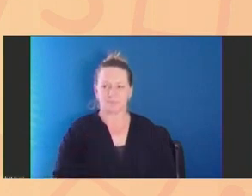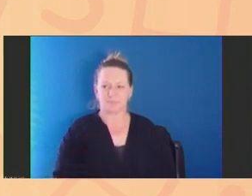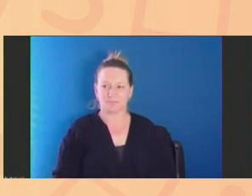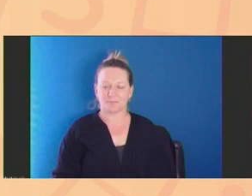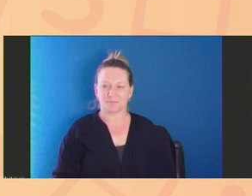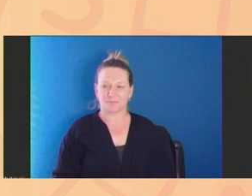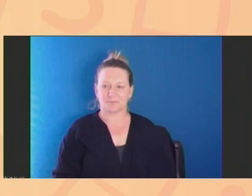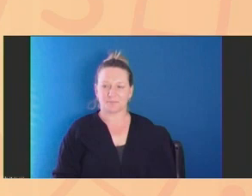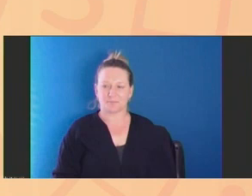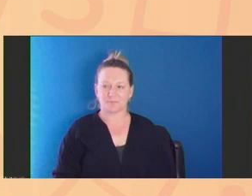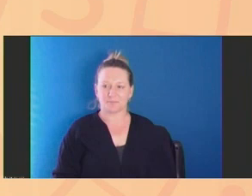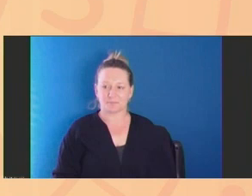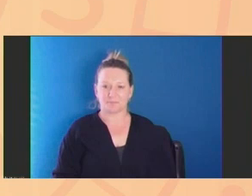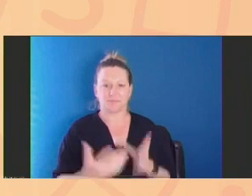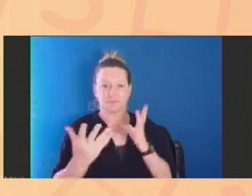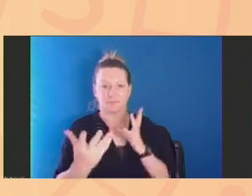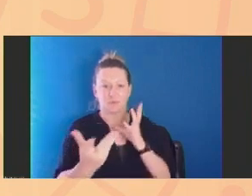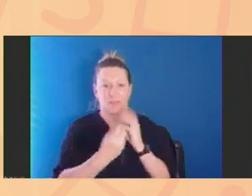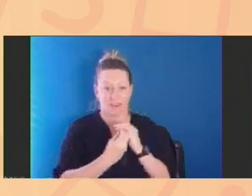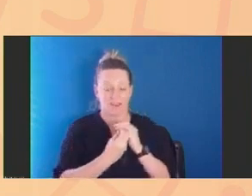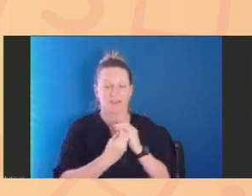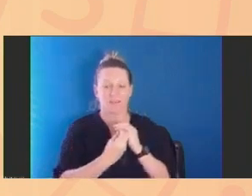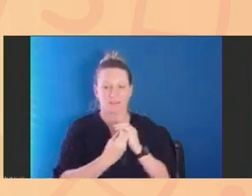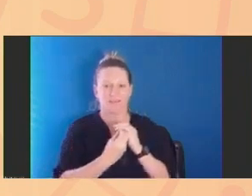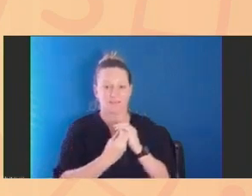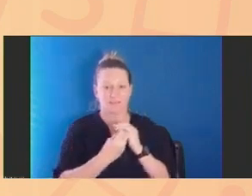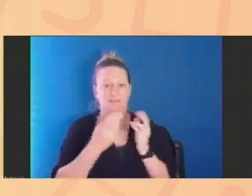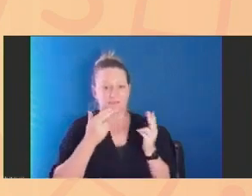SINGS IN FOREIGN LANGUAGE)